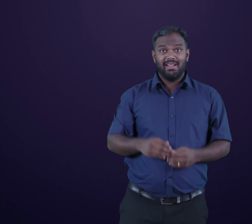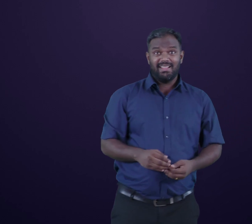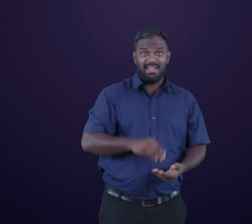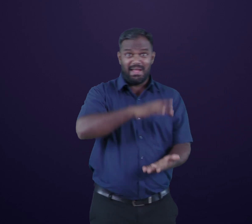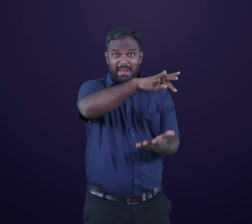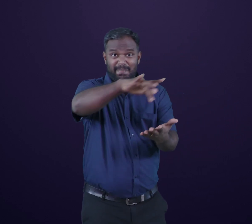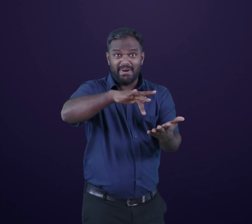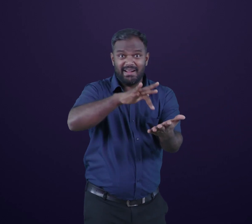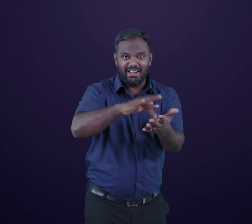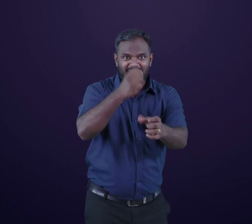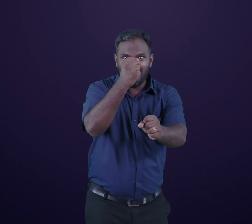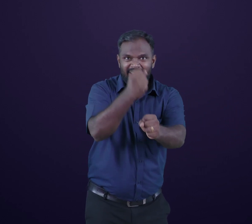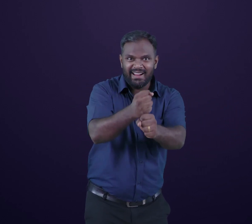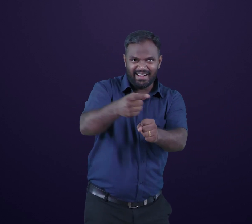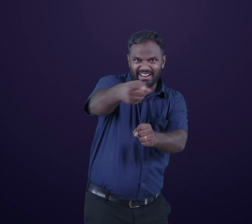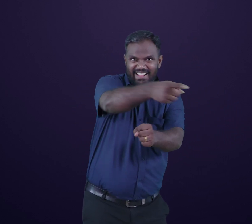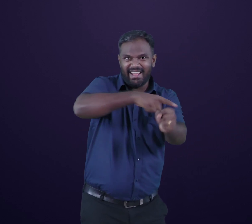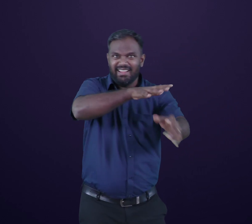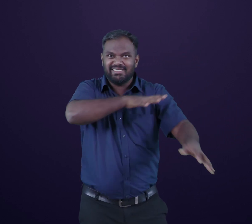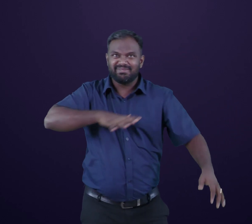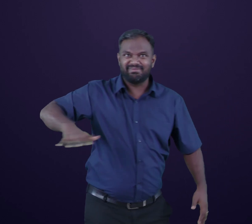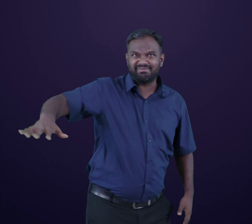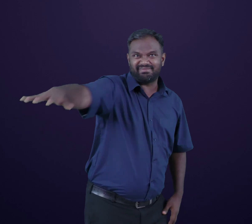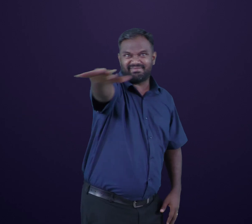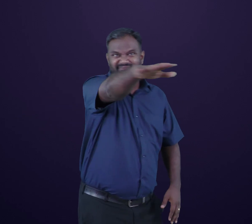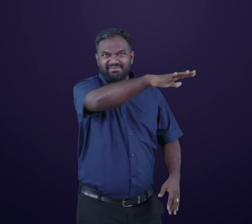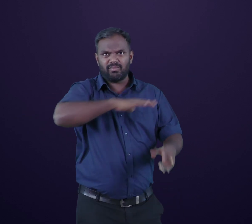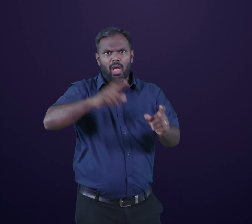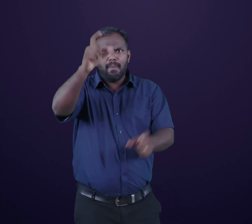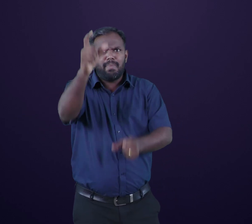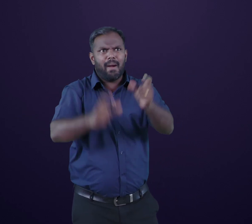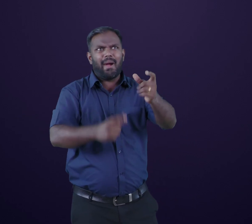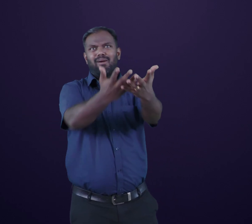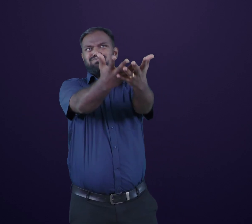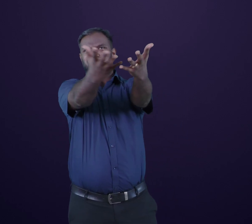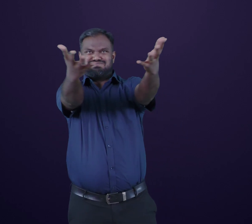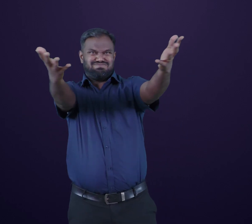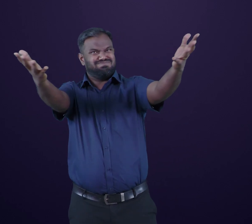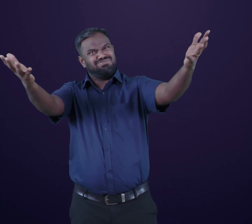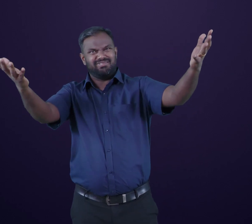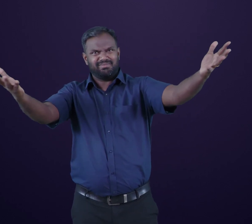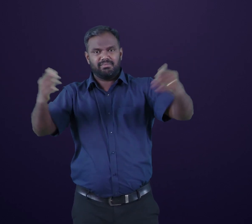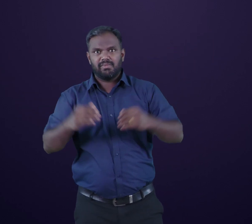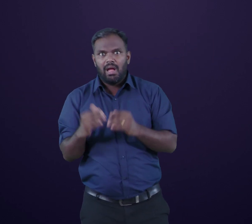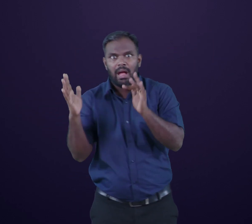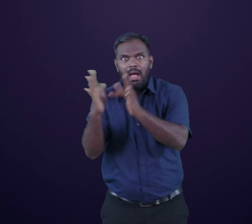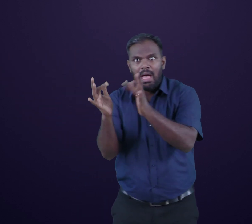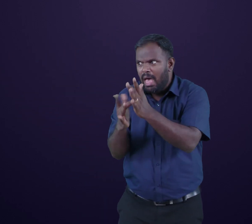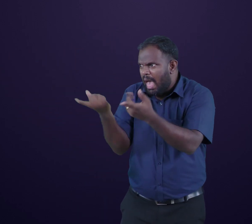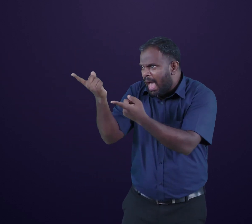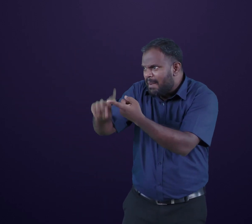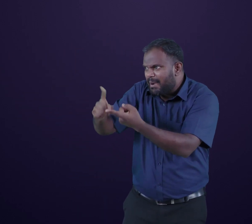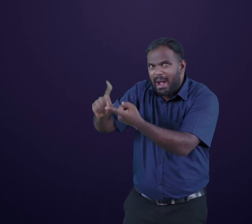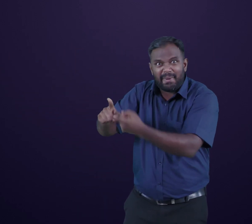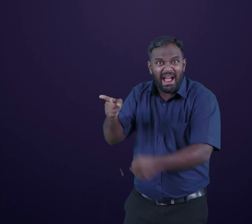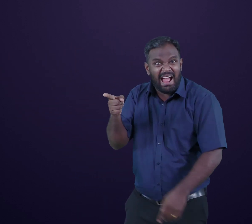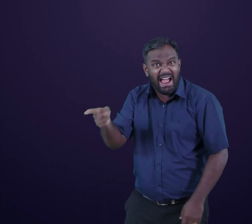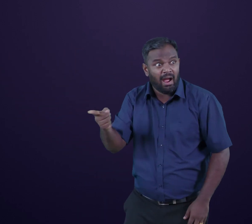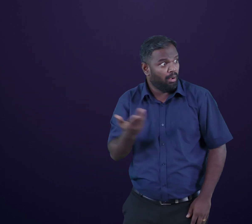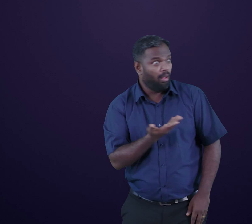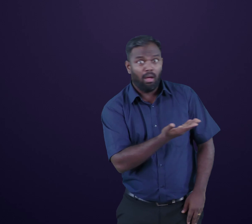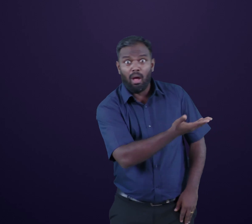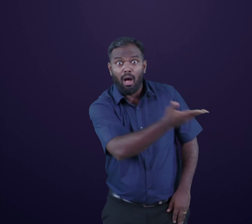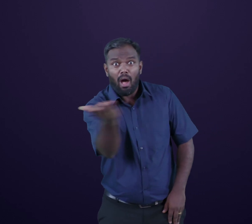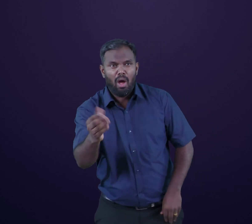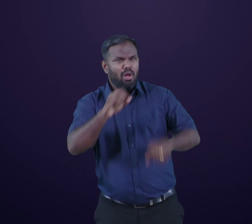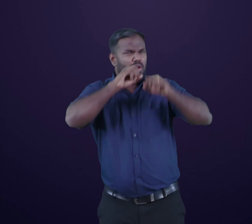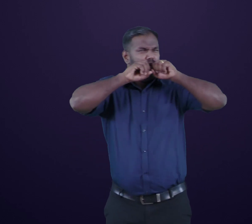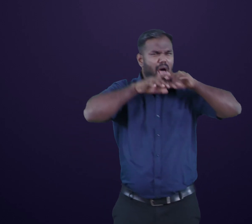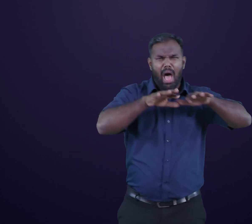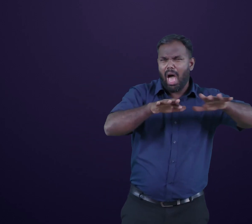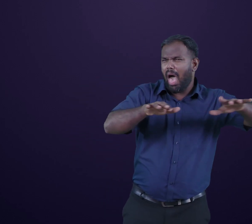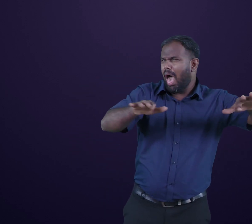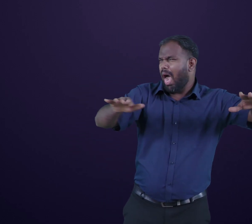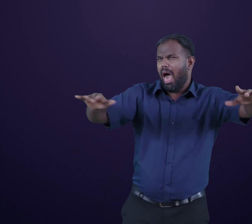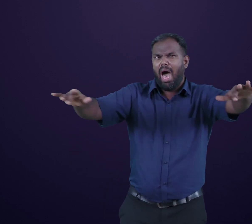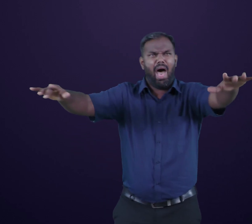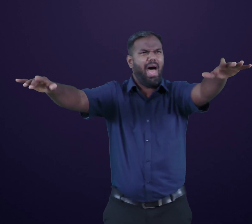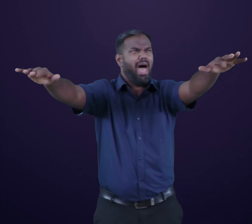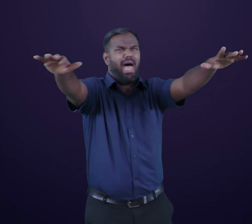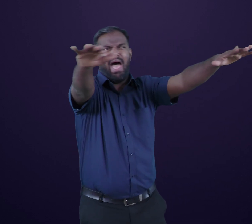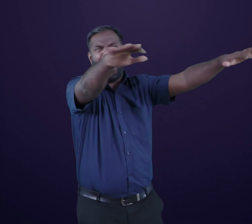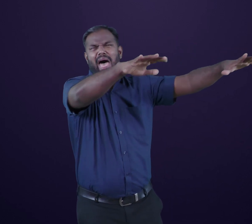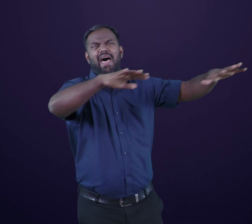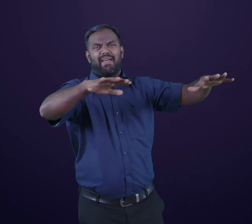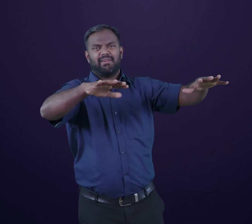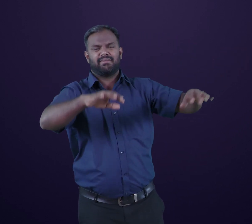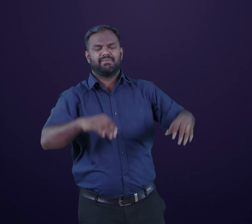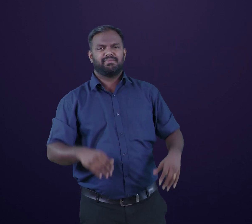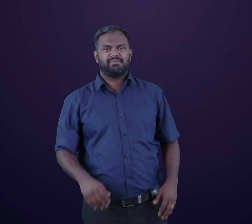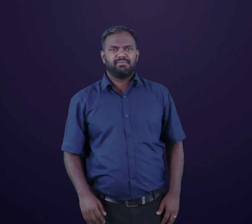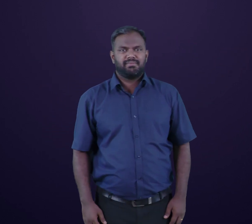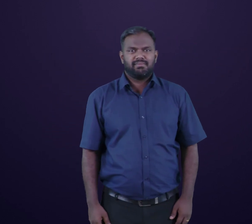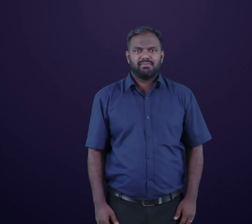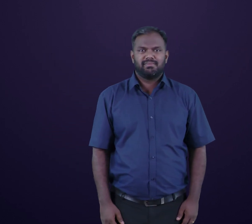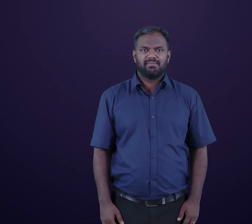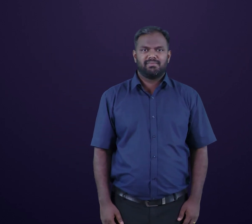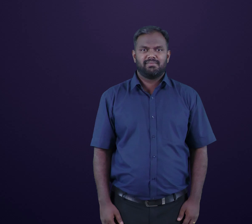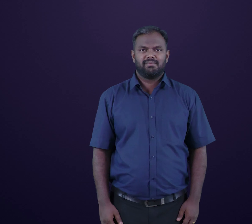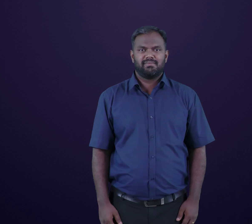So the news about Jesus spread quickly through the whole area around Galilee.